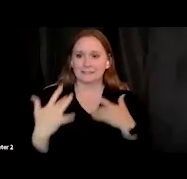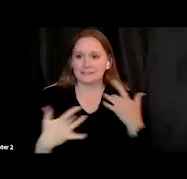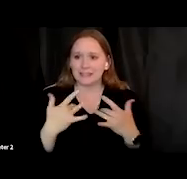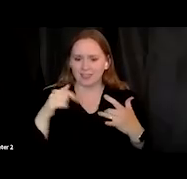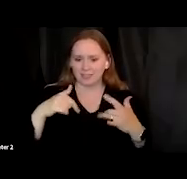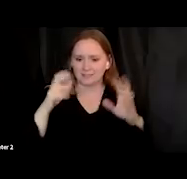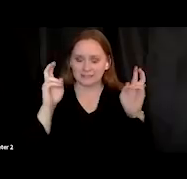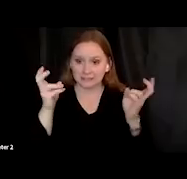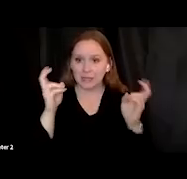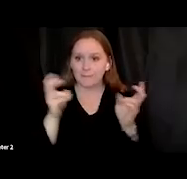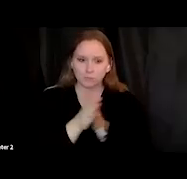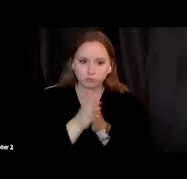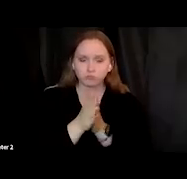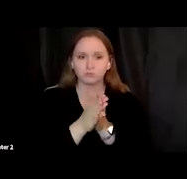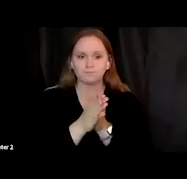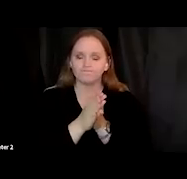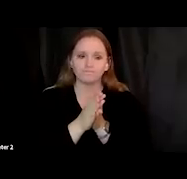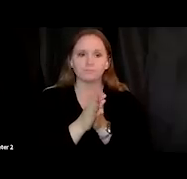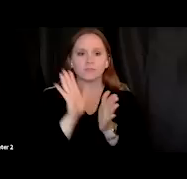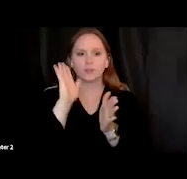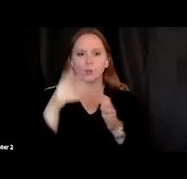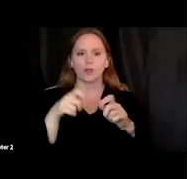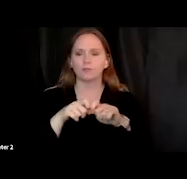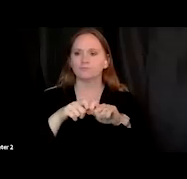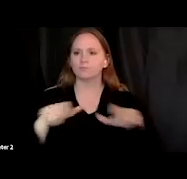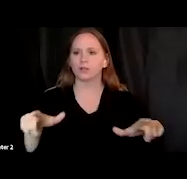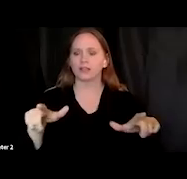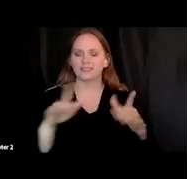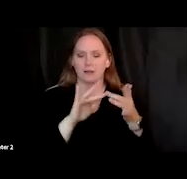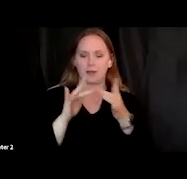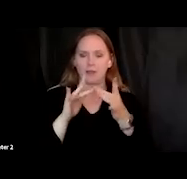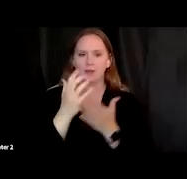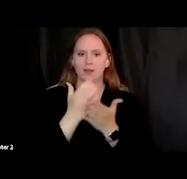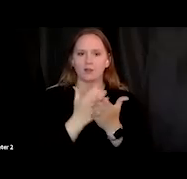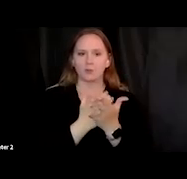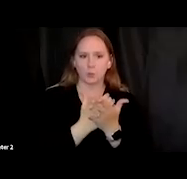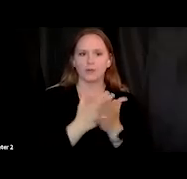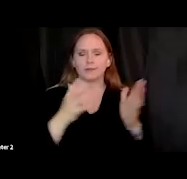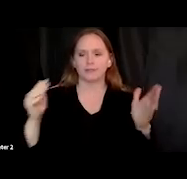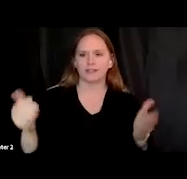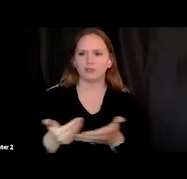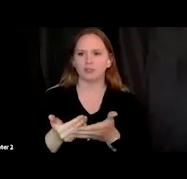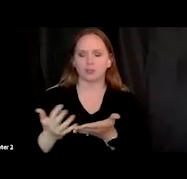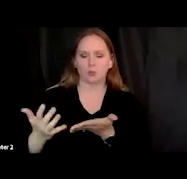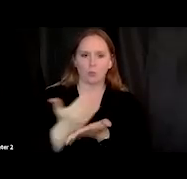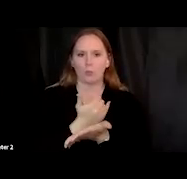we are going to be releasing an online course on introduction to hoarding disorder. And it was informed by the speakers